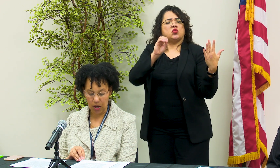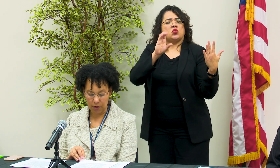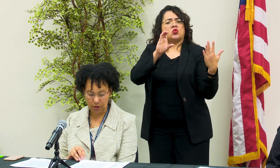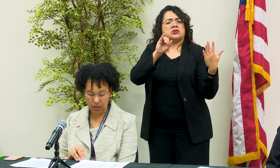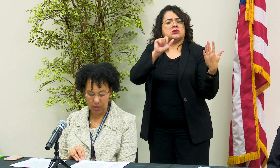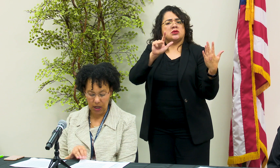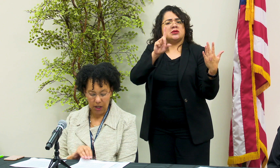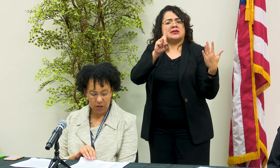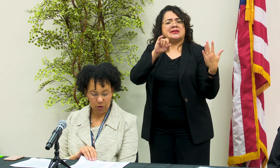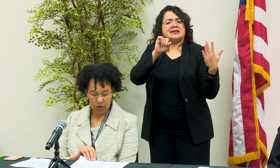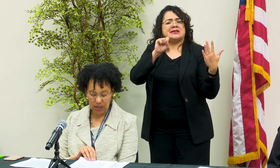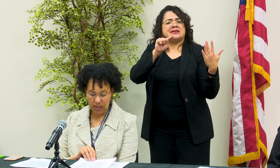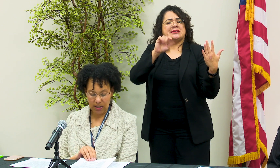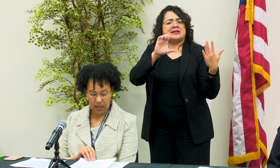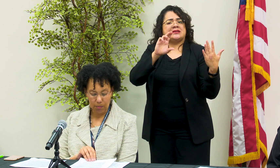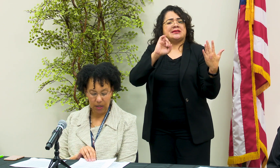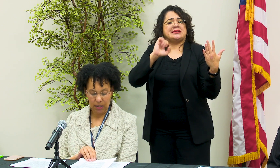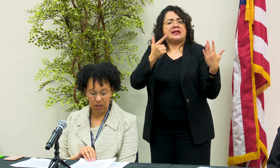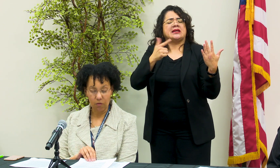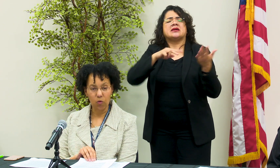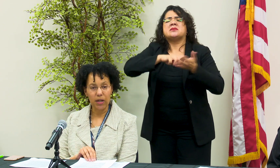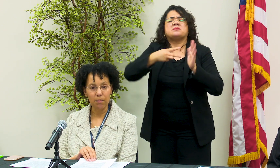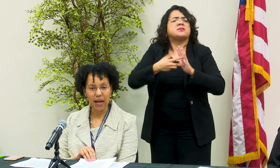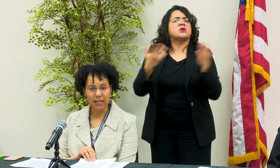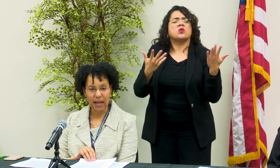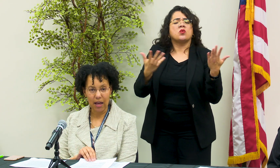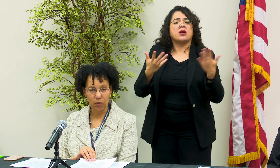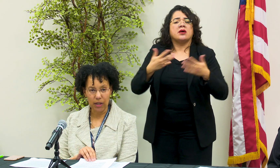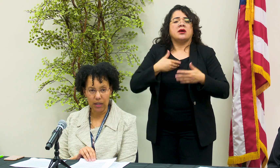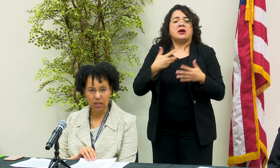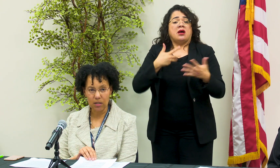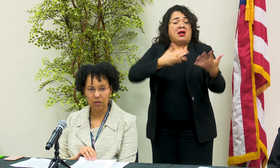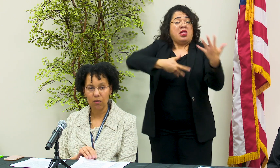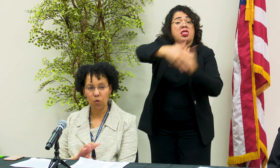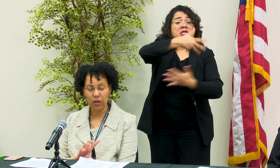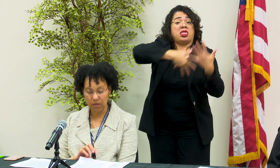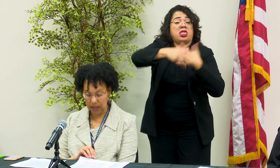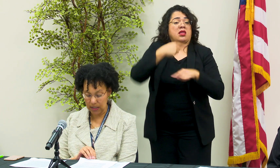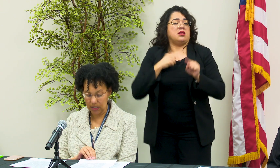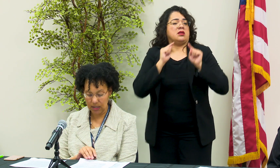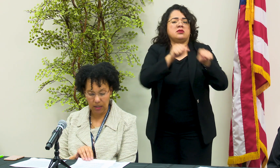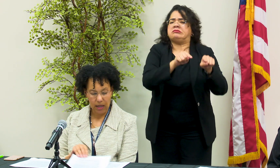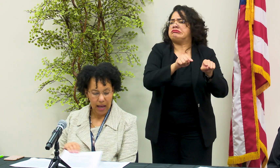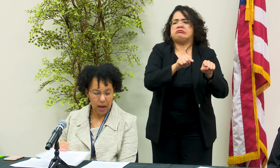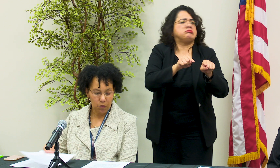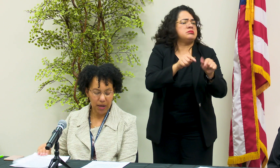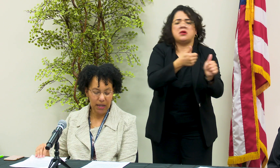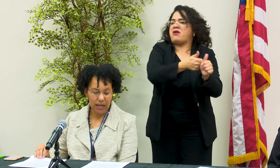others. Social Distancing means avoiding mass gatherings or events and remaining